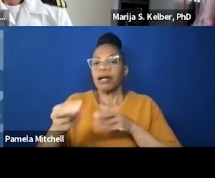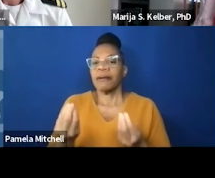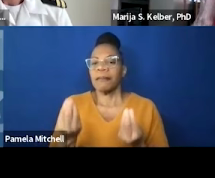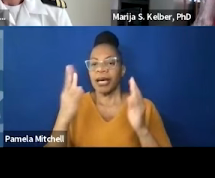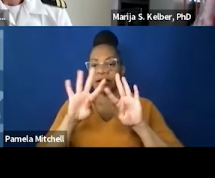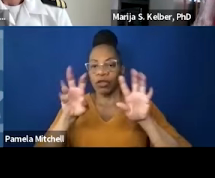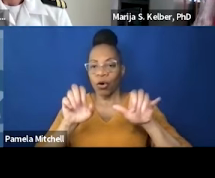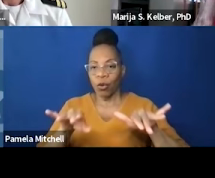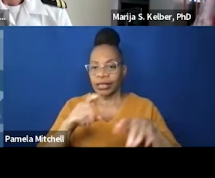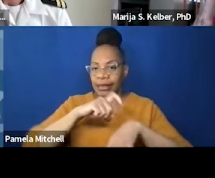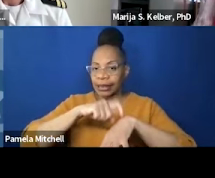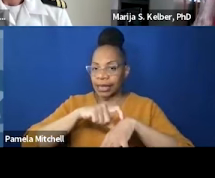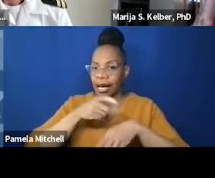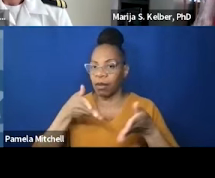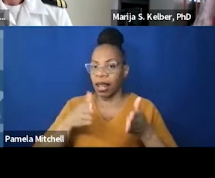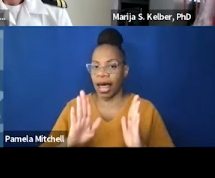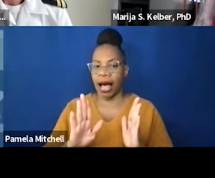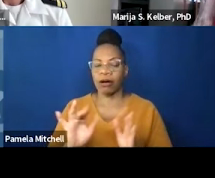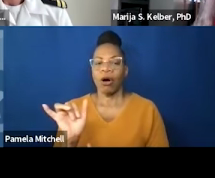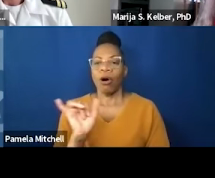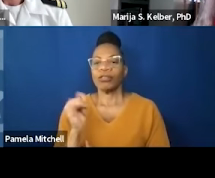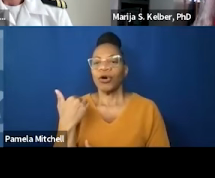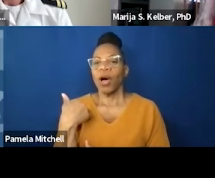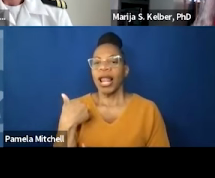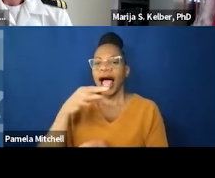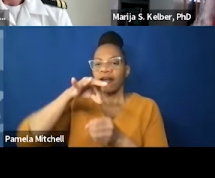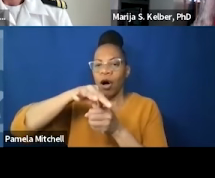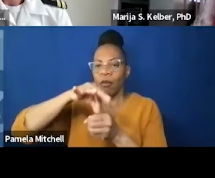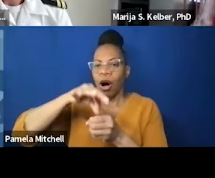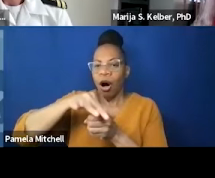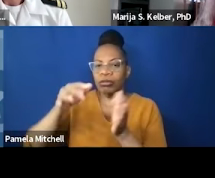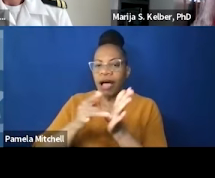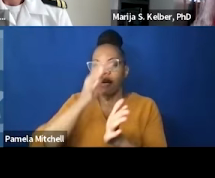There will be polls periodically, so if you would please respond to the polls